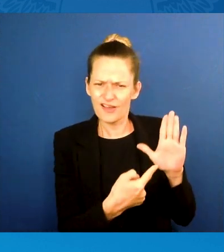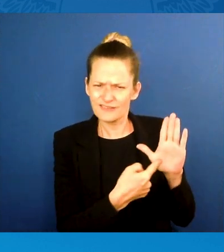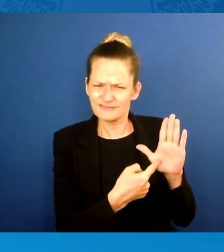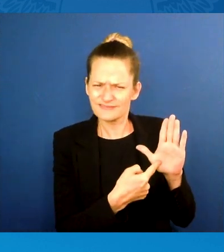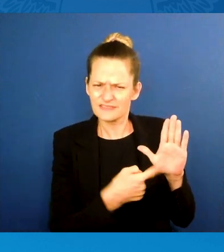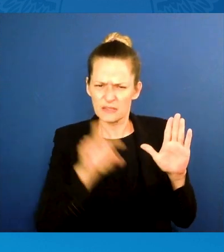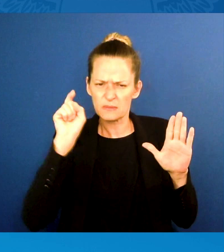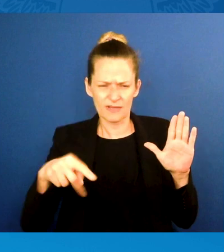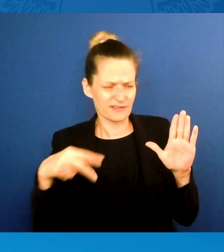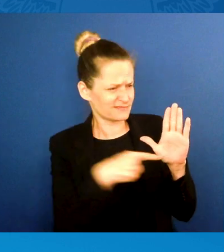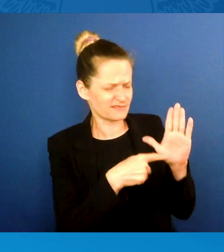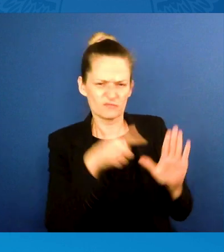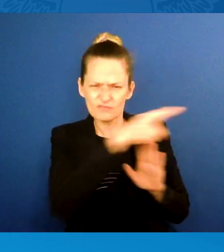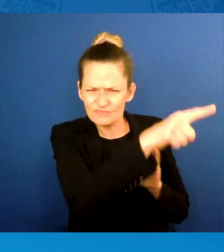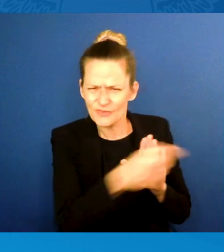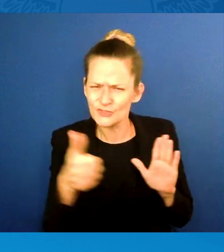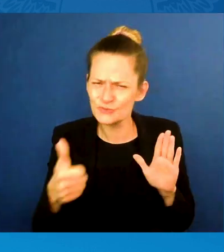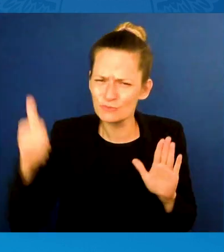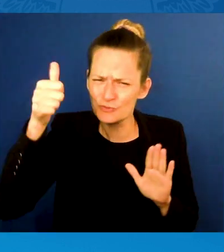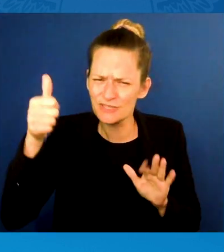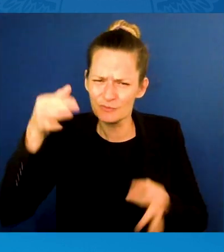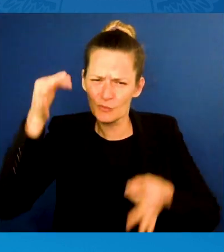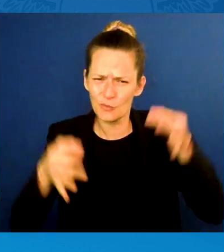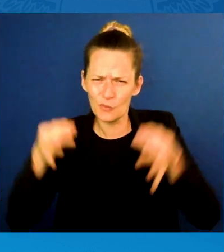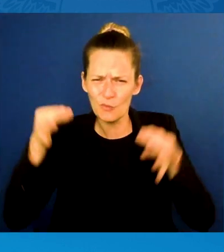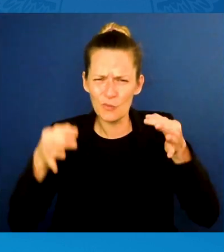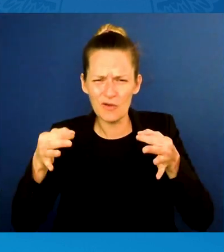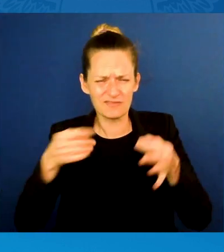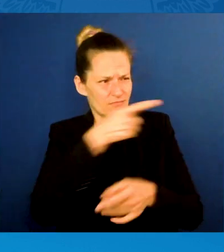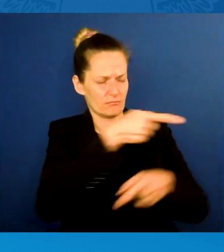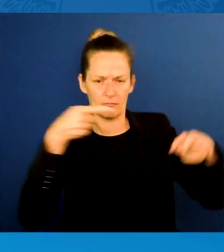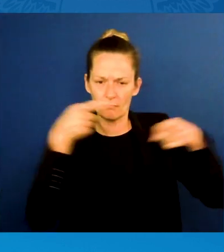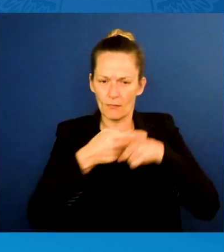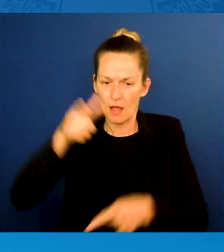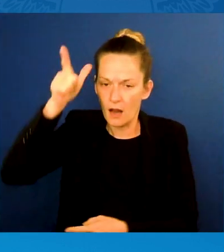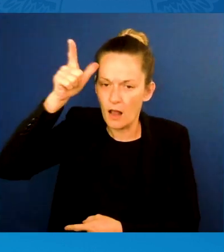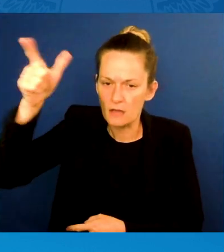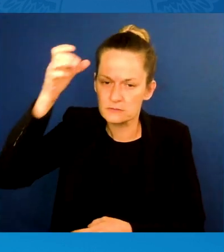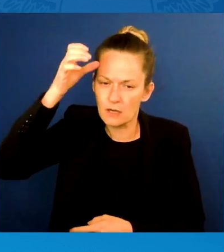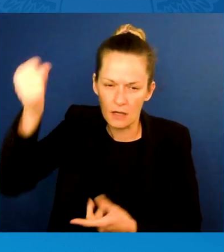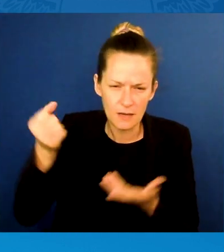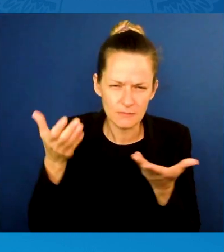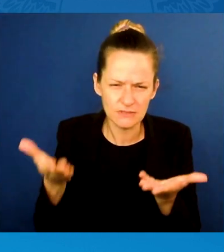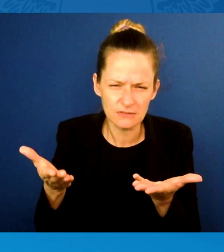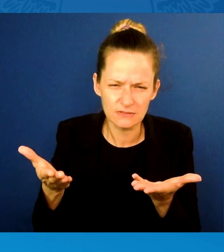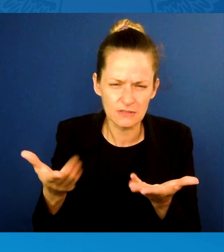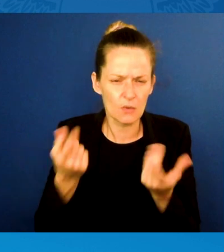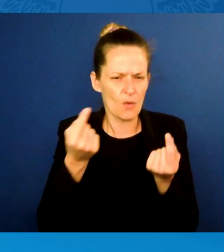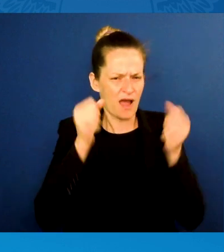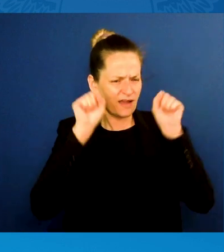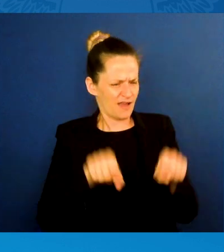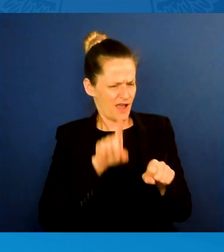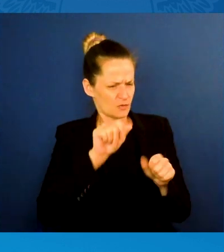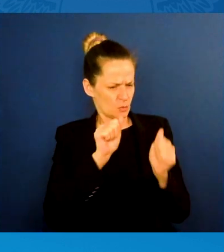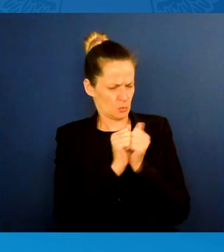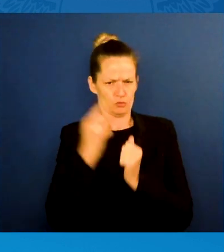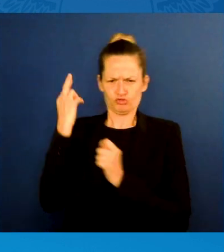in terms of what we know we are capable of doing with reasonable gun safety laws to secure the safety and the wellbeing of the people of our nation.